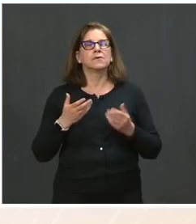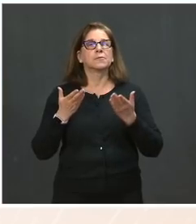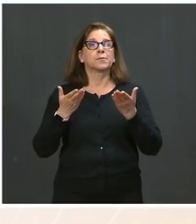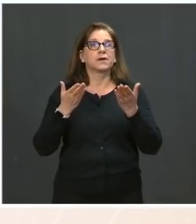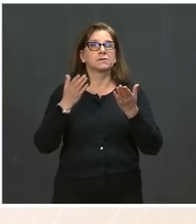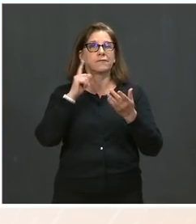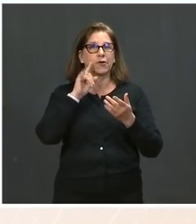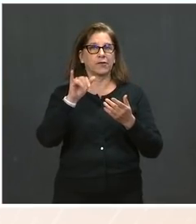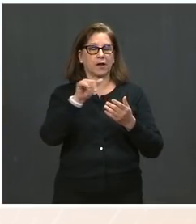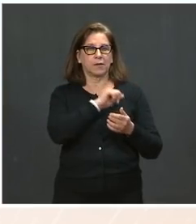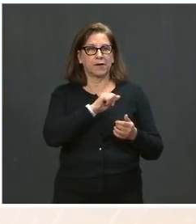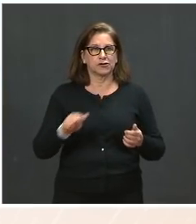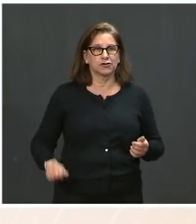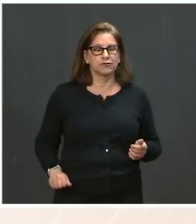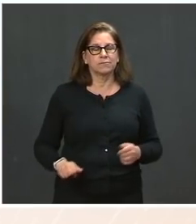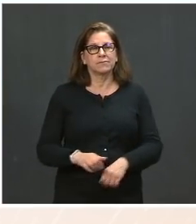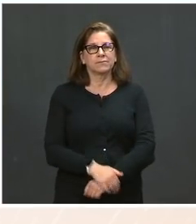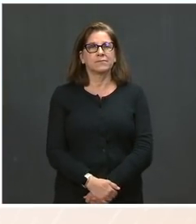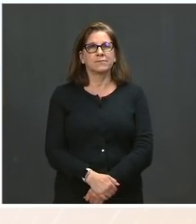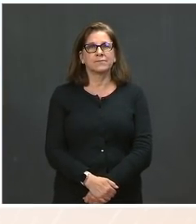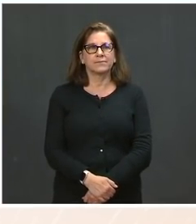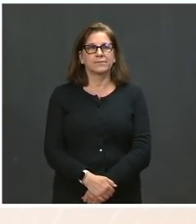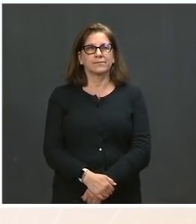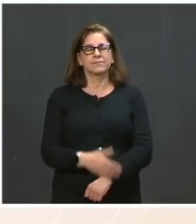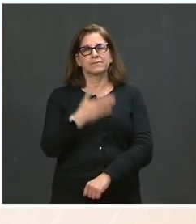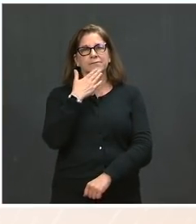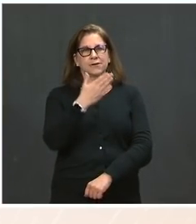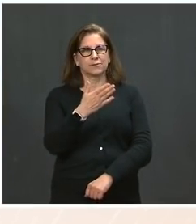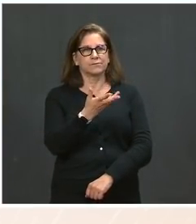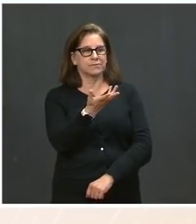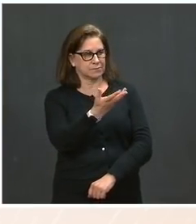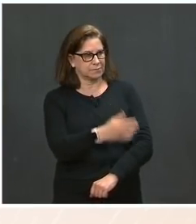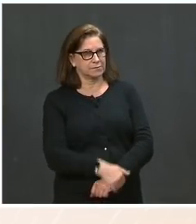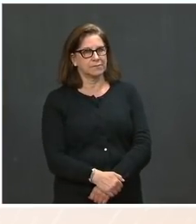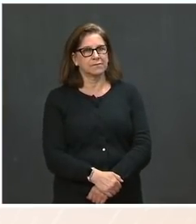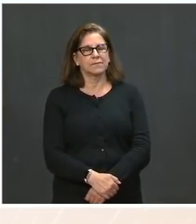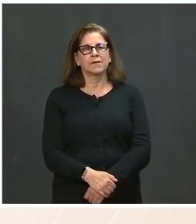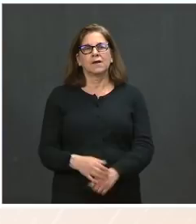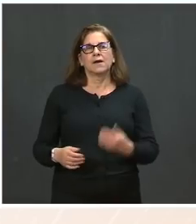Go ahead. The Press: Thank you, ma'am. A couple of questions on the President's gun safety executive orders.